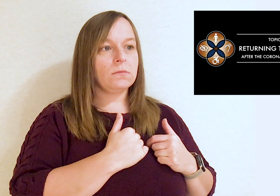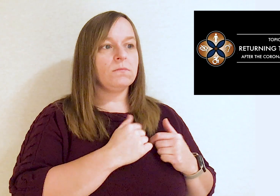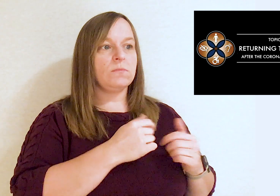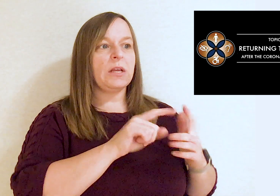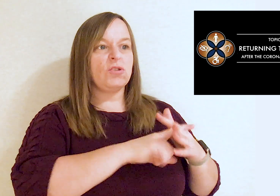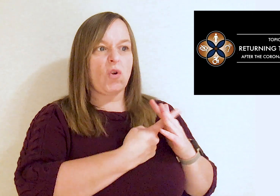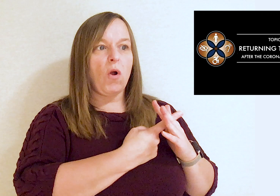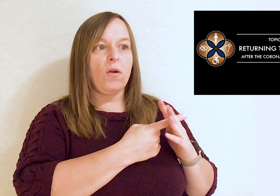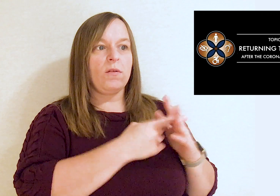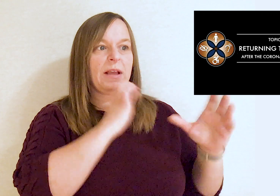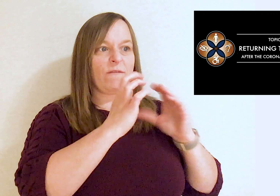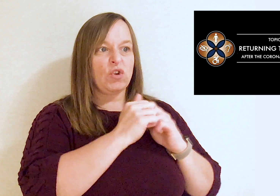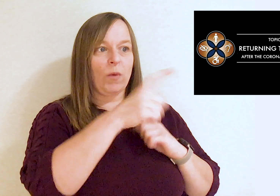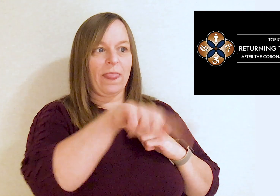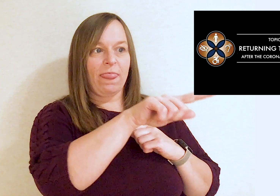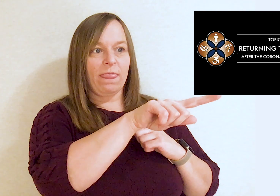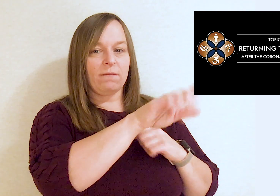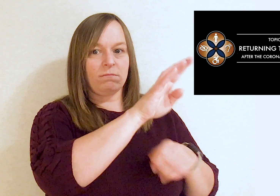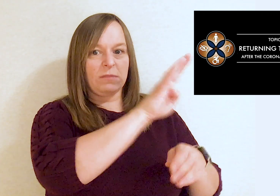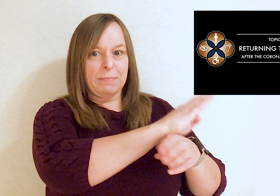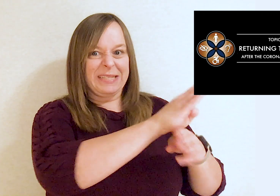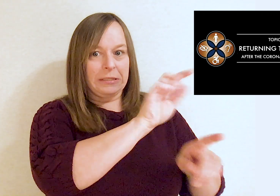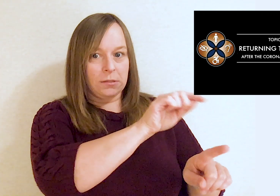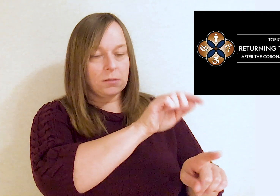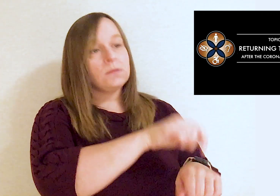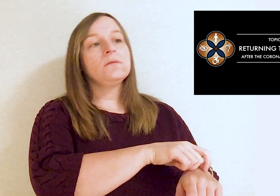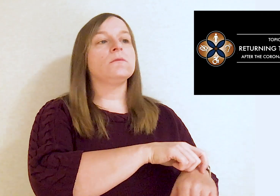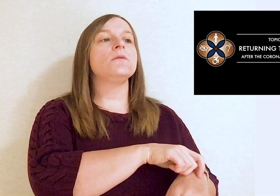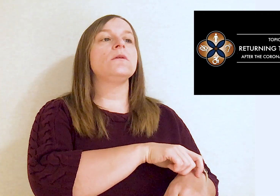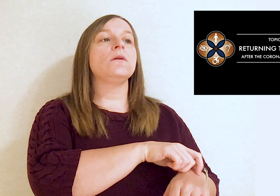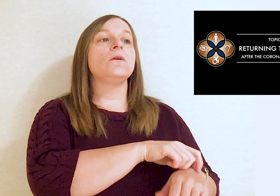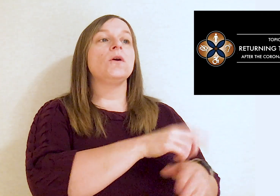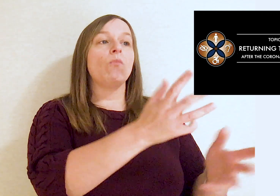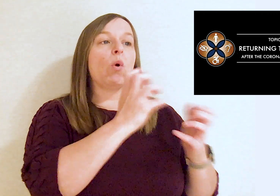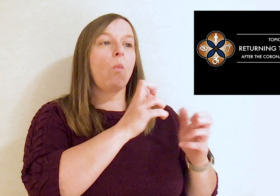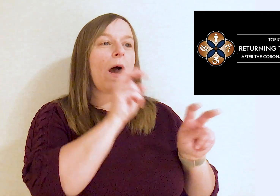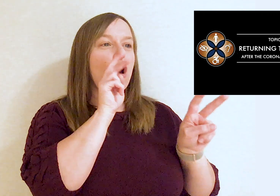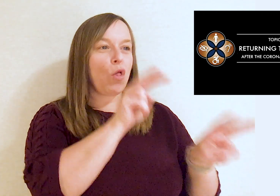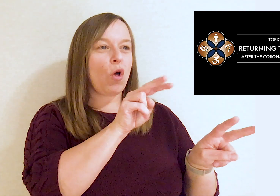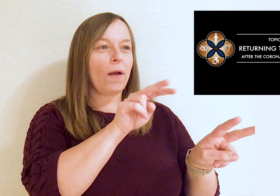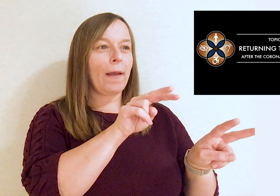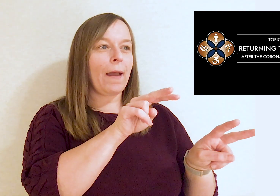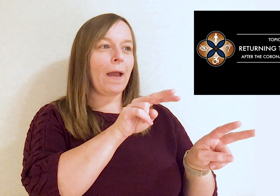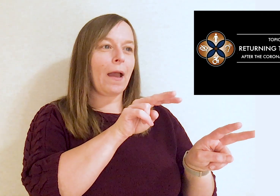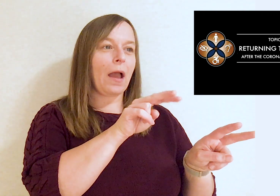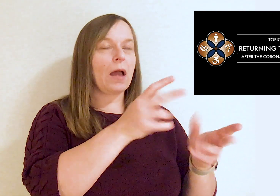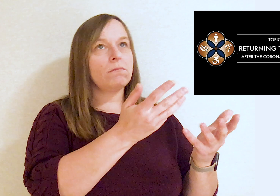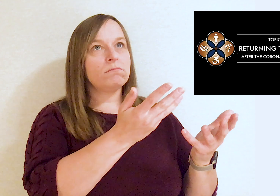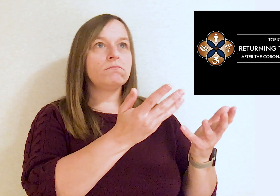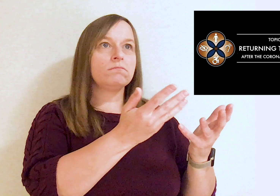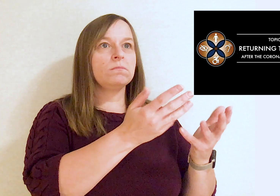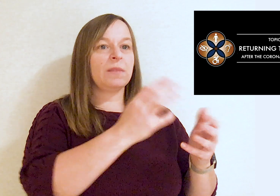start the conversations with the employer. And then the kinds of things that we're gonna want to be looking at in terms of-- and really what the client